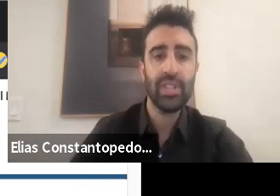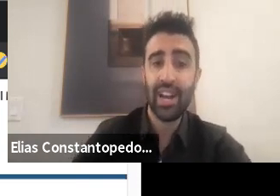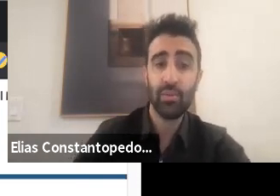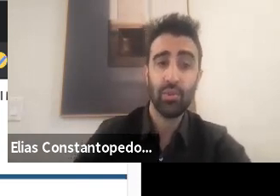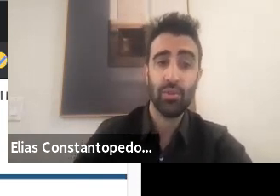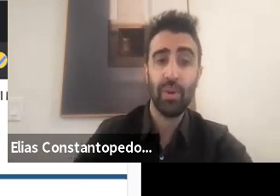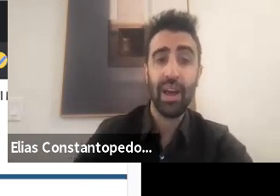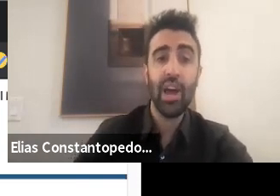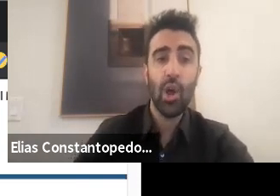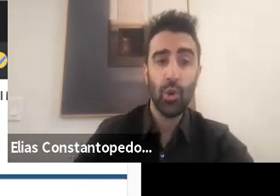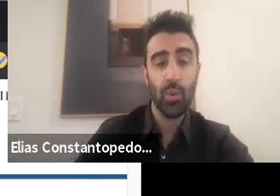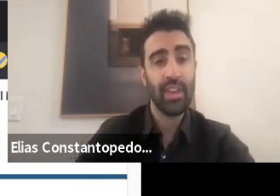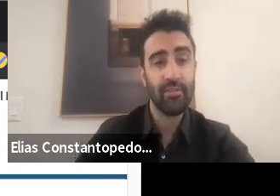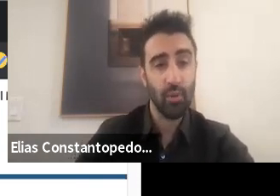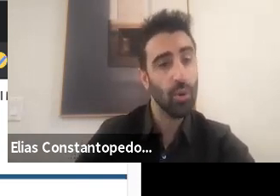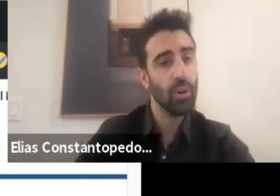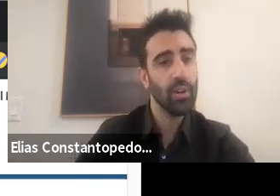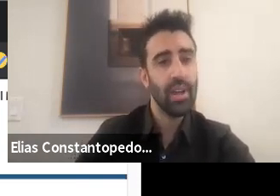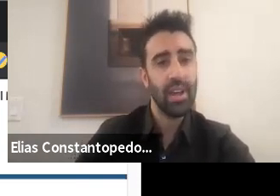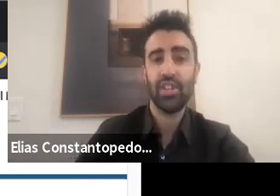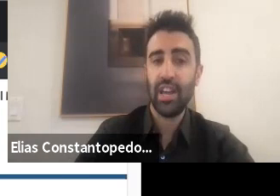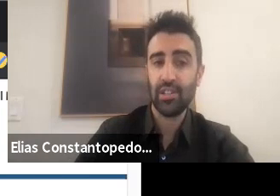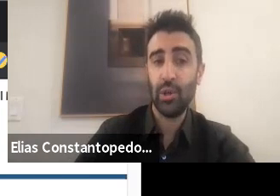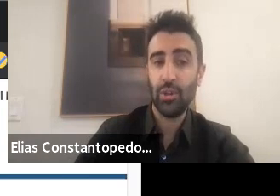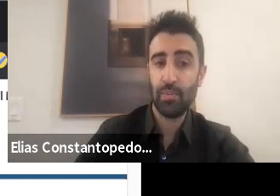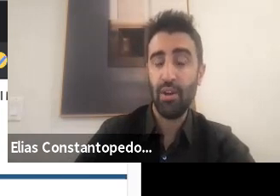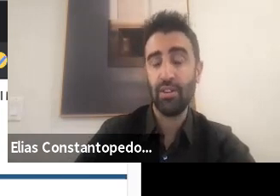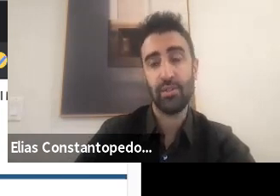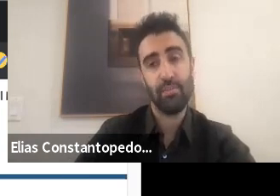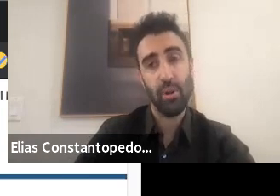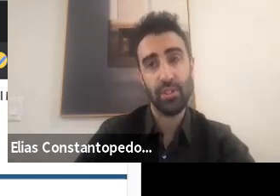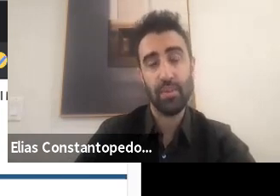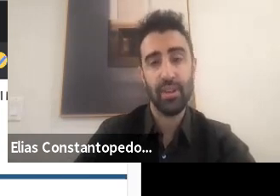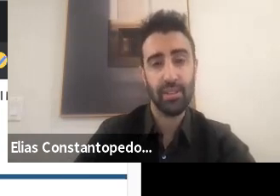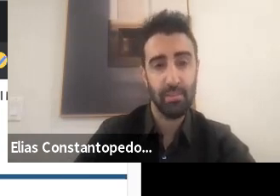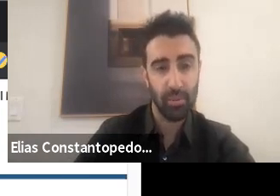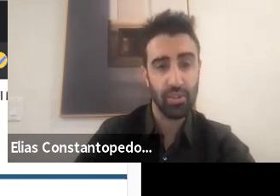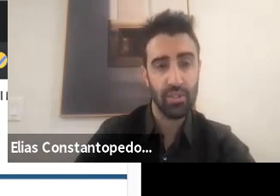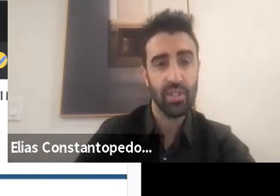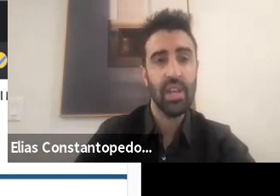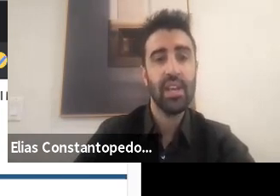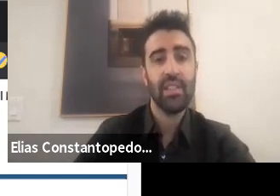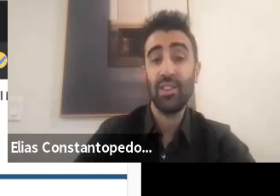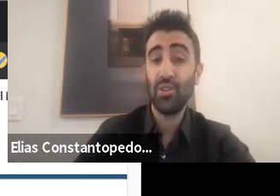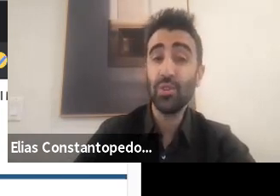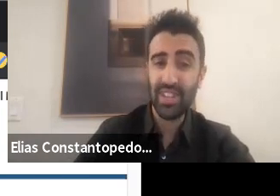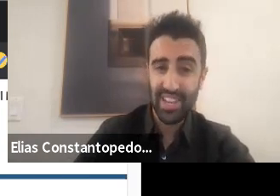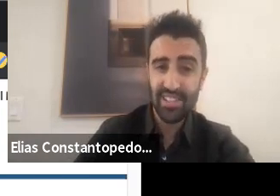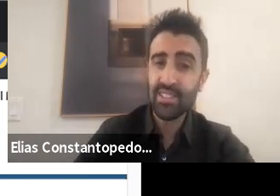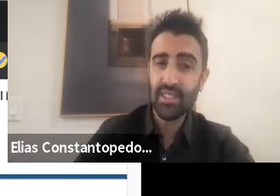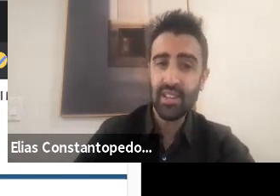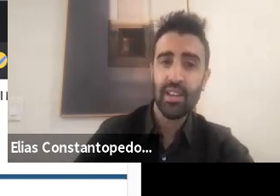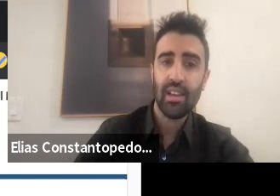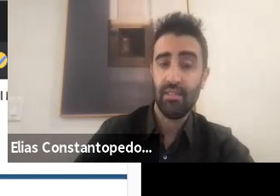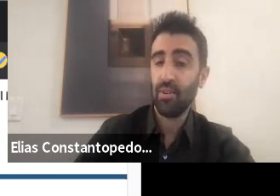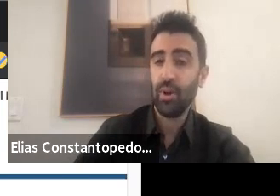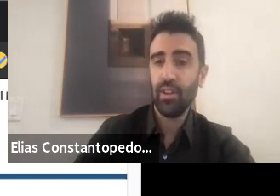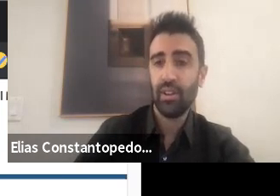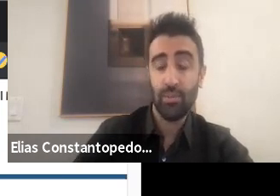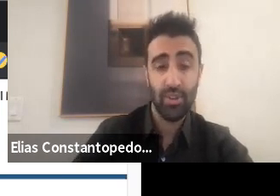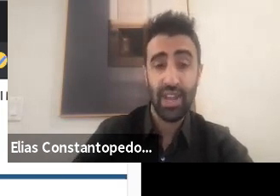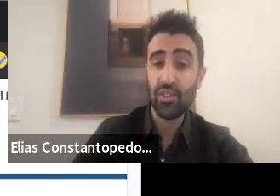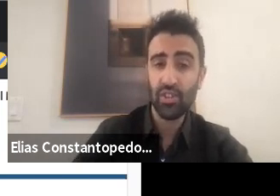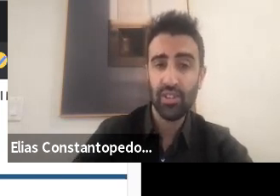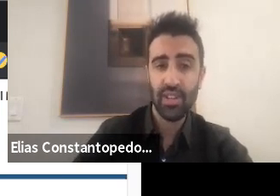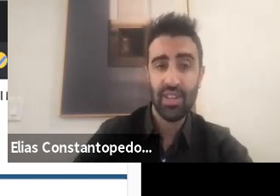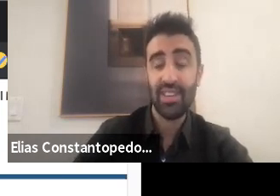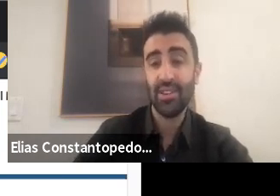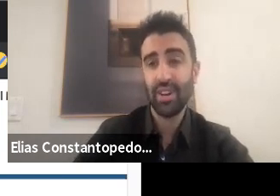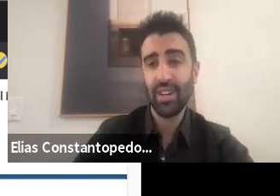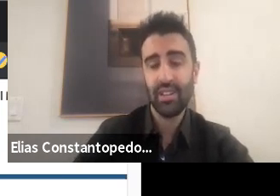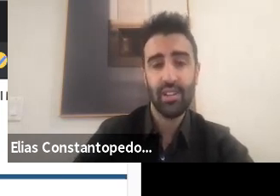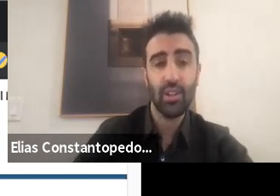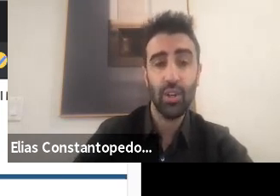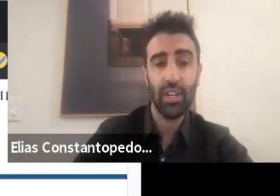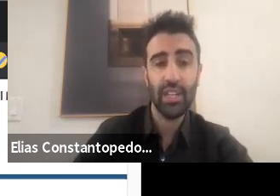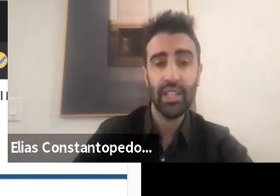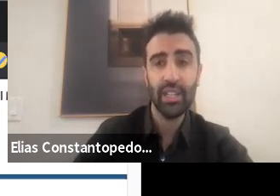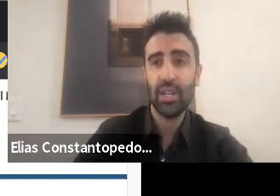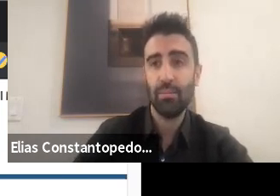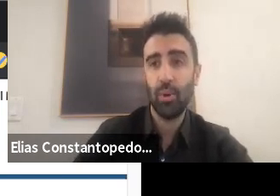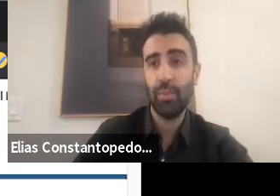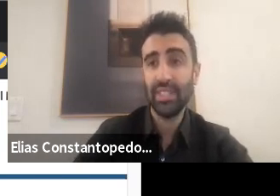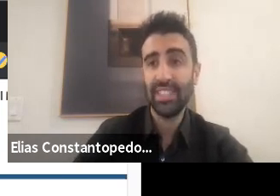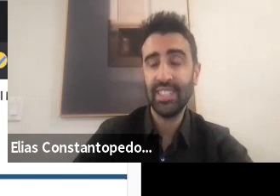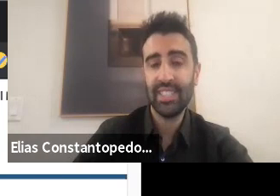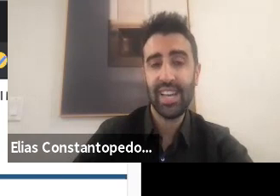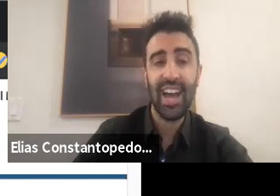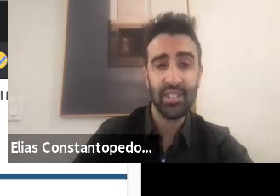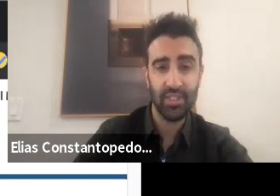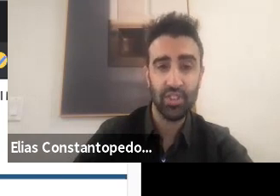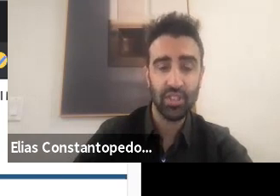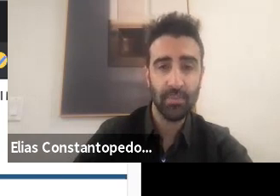Elias Constantopedos : We tagged resources by Who are they for educators learners parents policymakers and publishers the user needs everyone communication hearing learning mobility and vision.